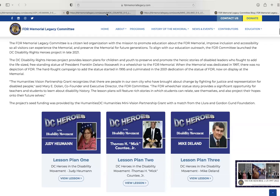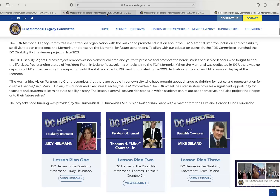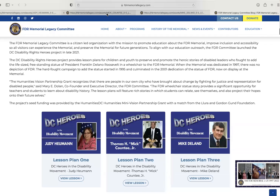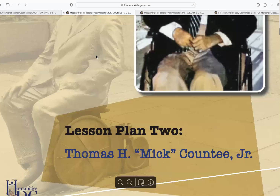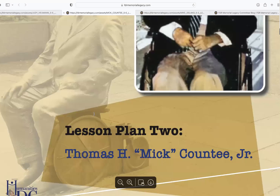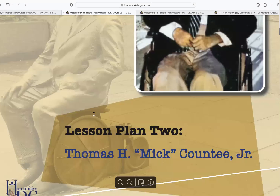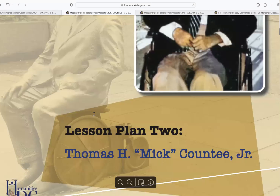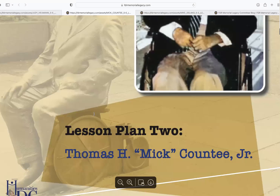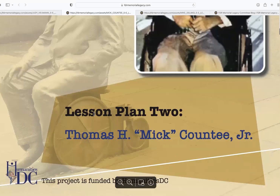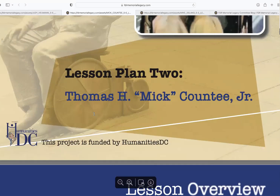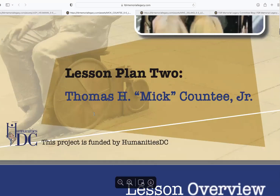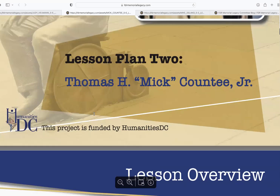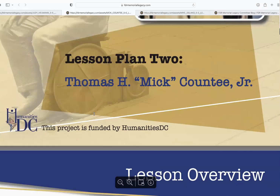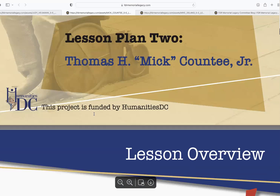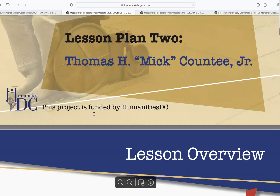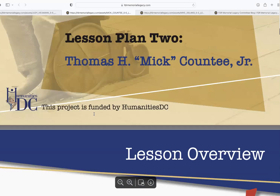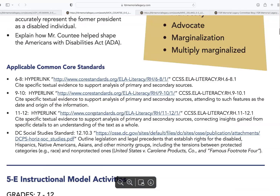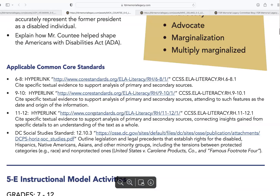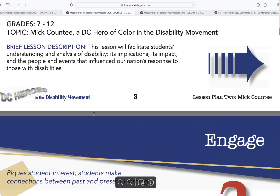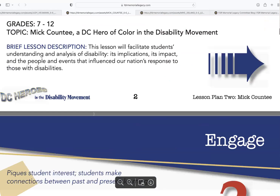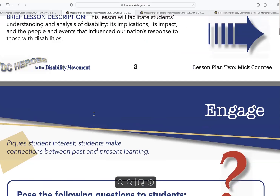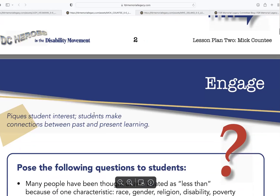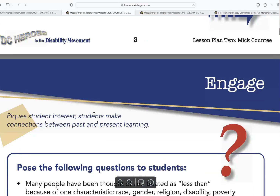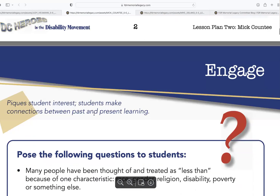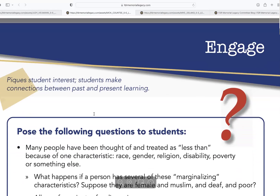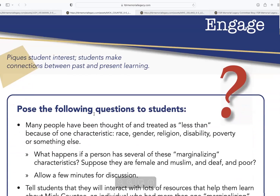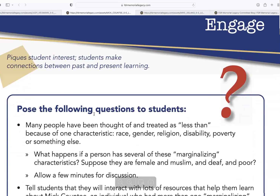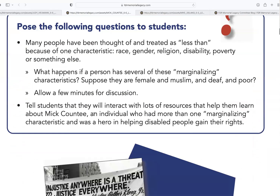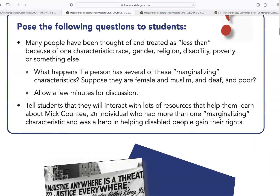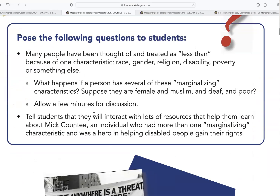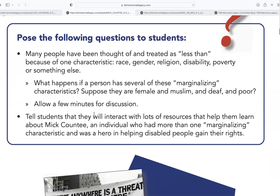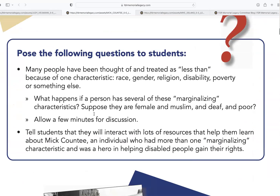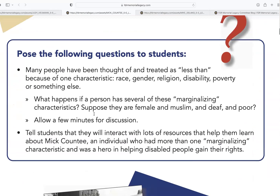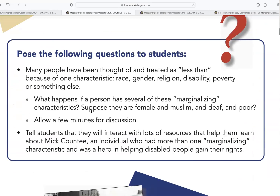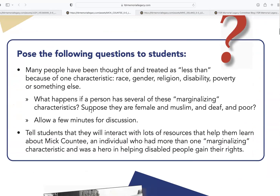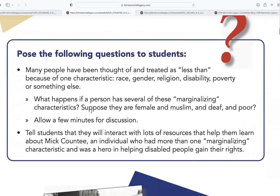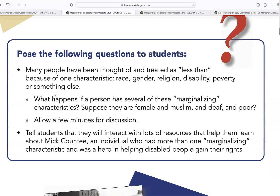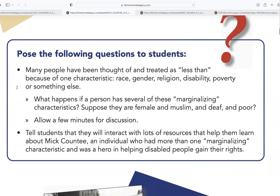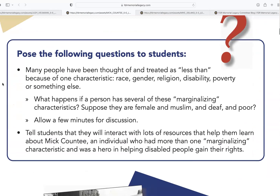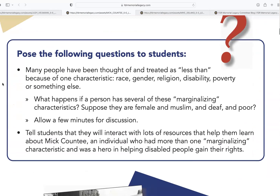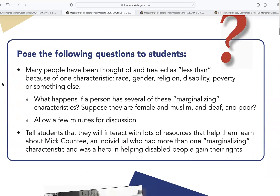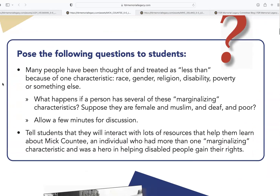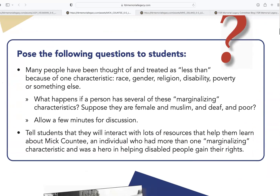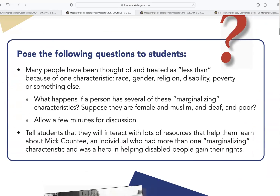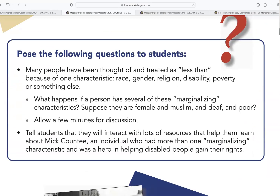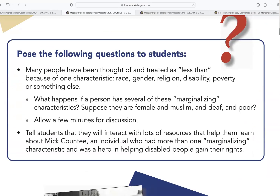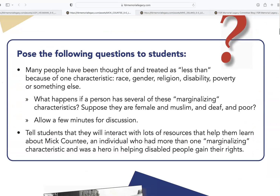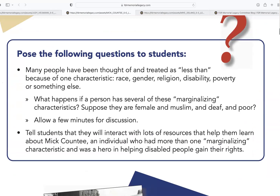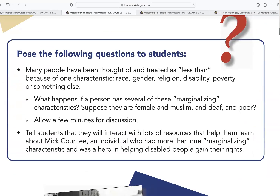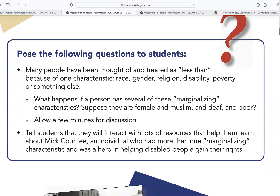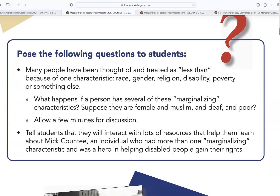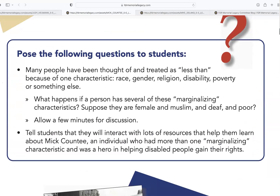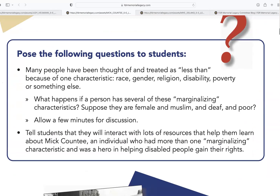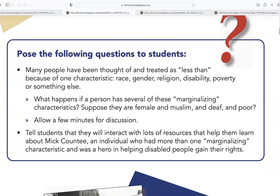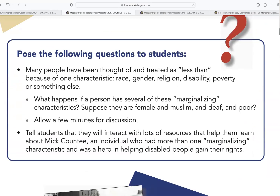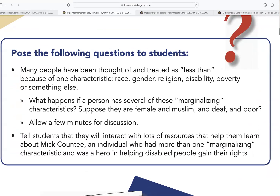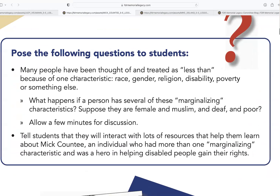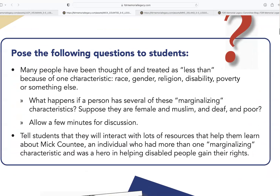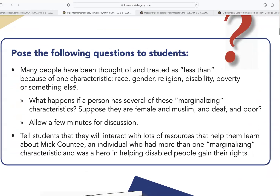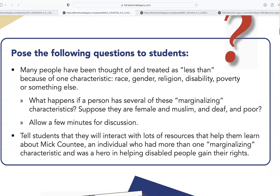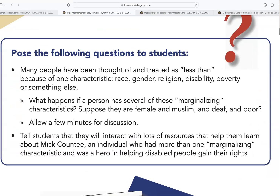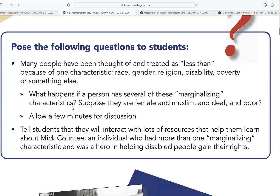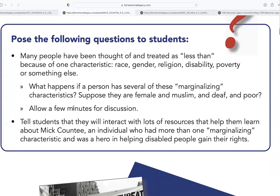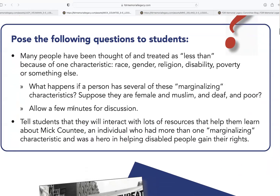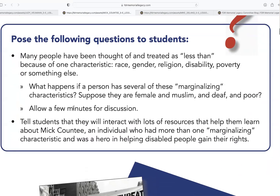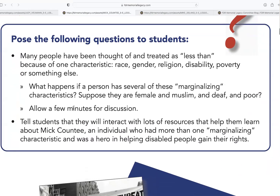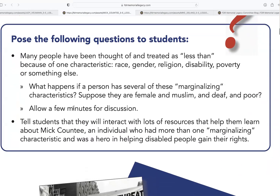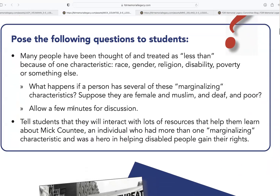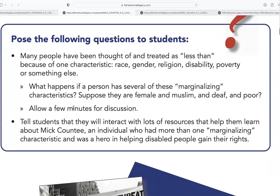So, for example, the lessons might begin with a provocative or a pro or probing question.